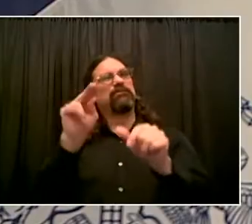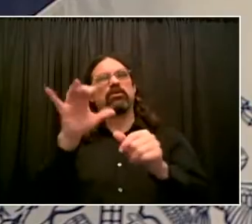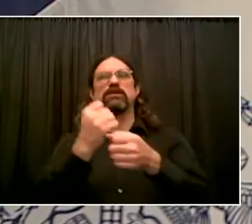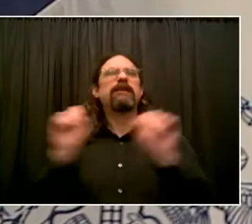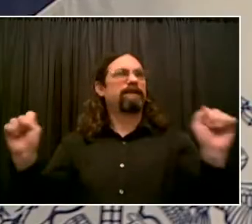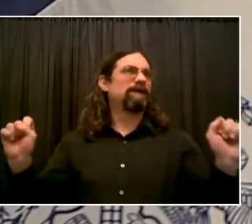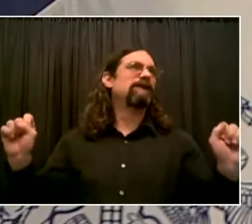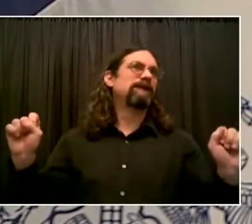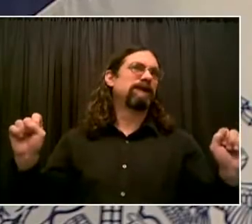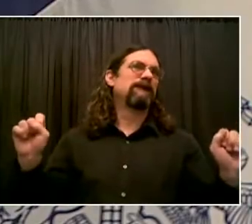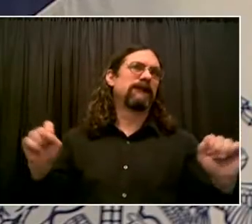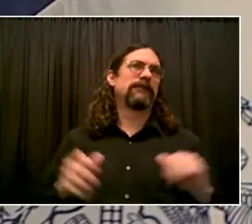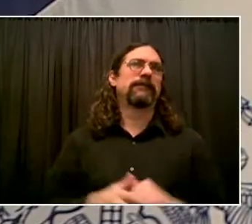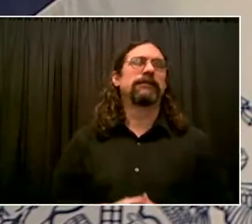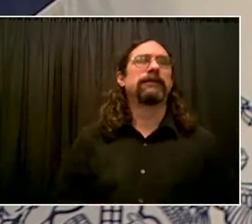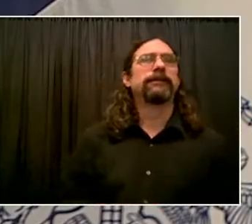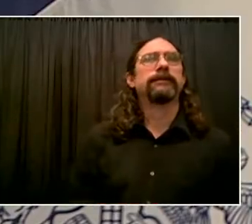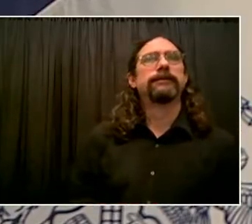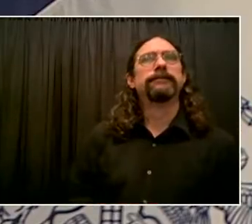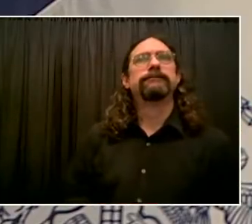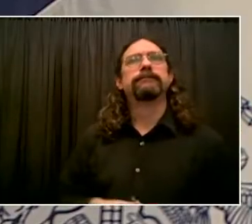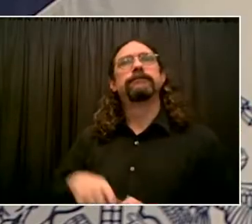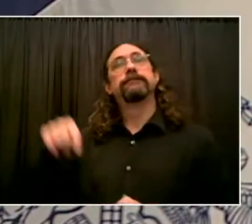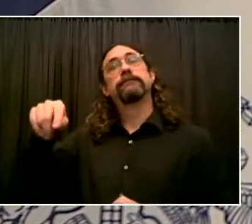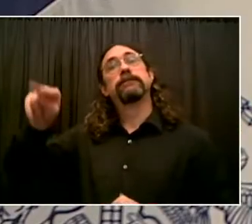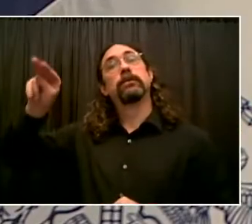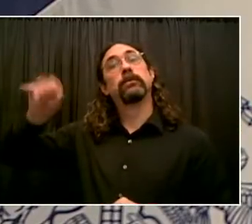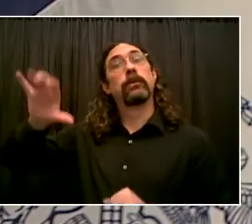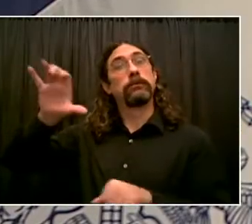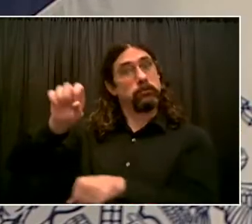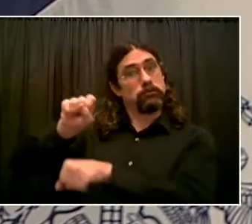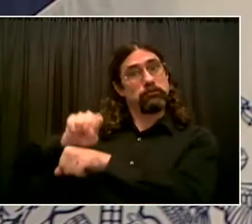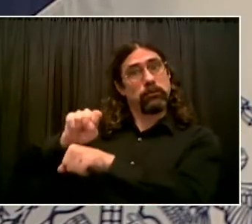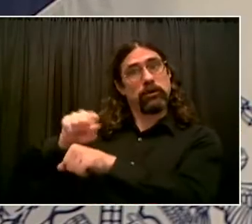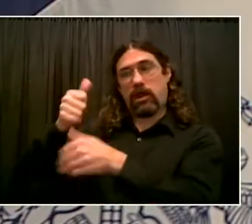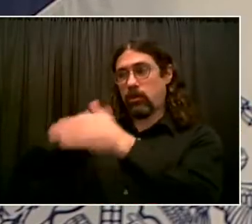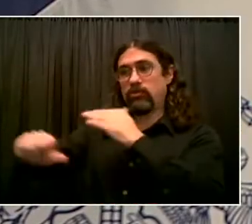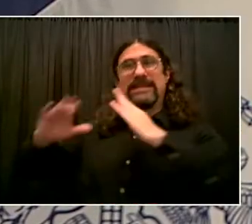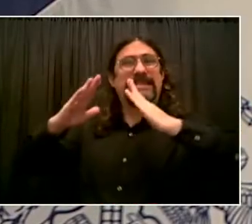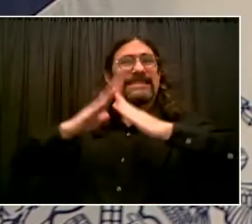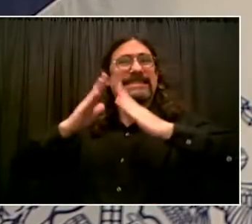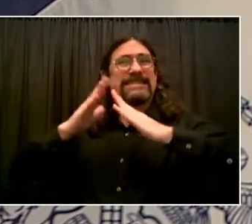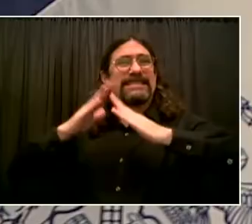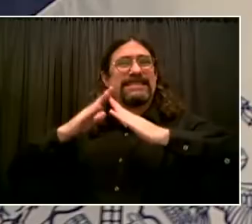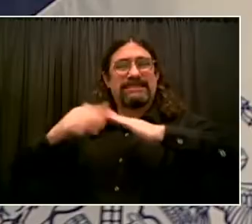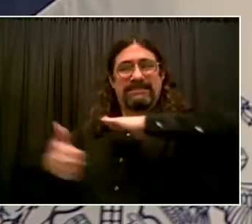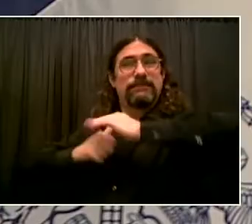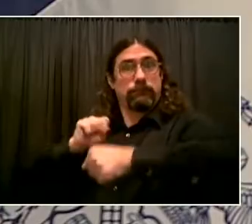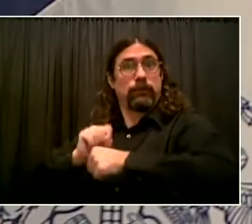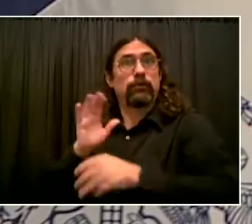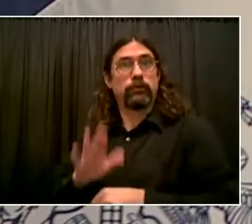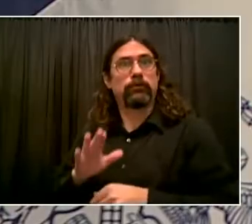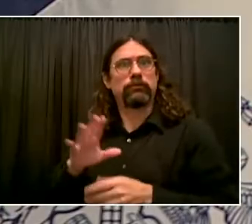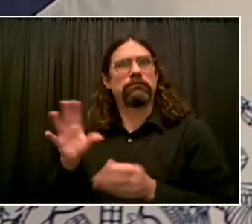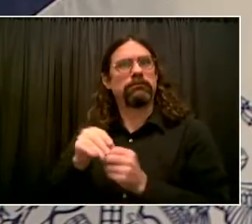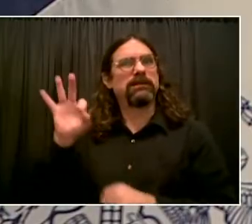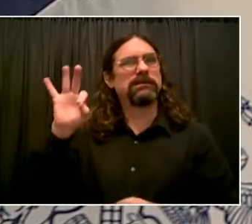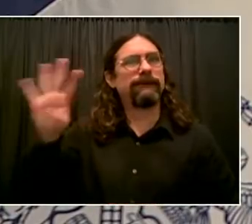SAFE. IT KEPT NEW